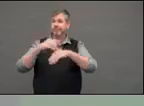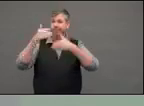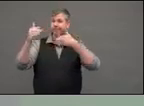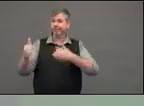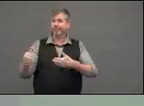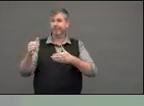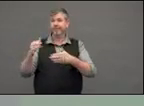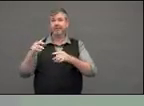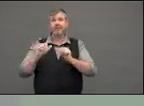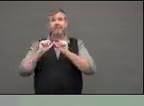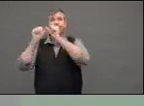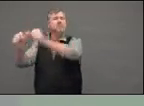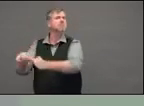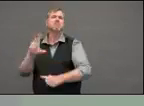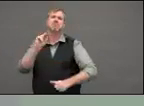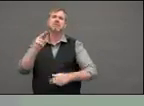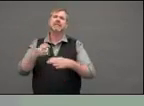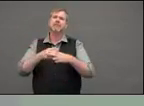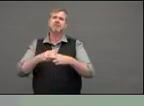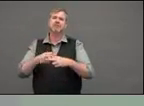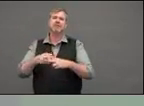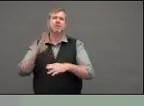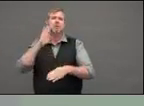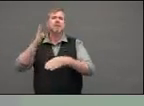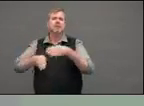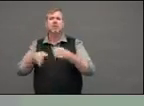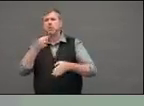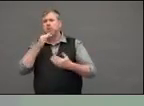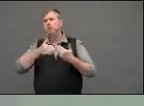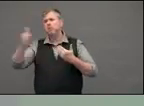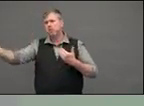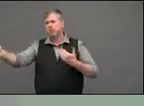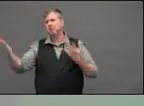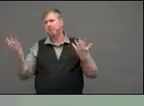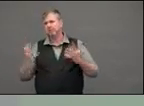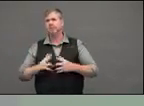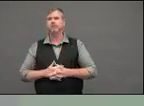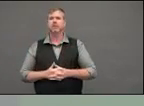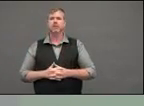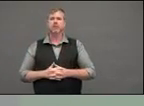guidelines and everything like that um we're gonna get back to it so right